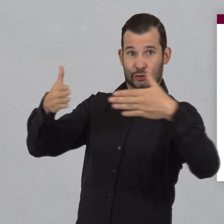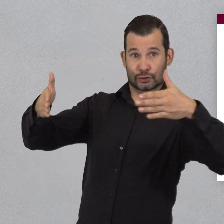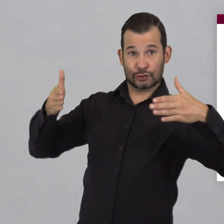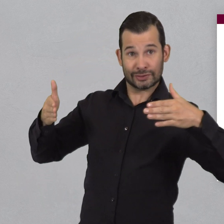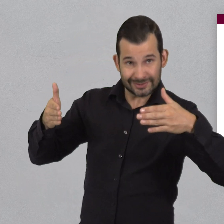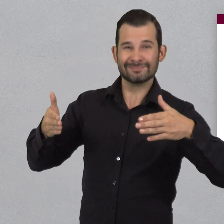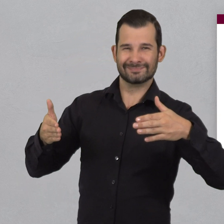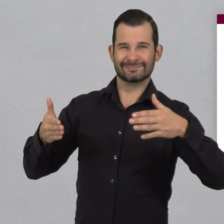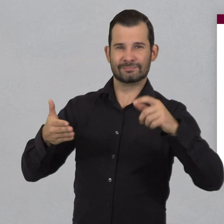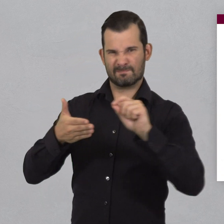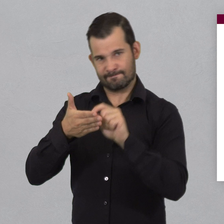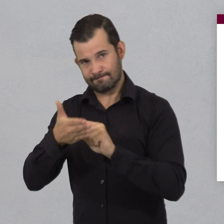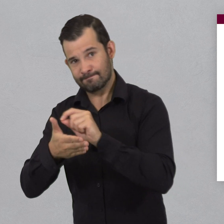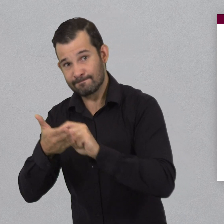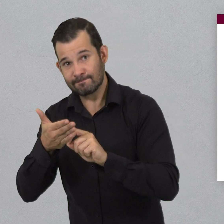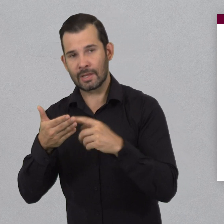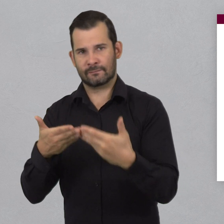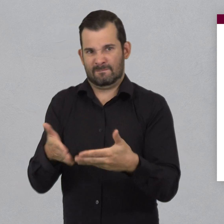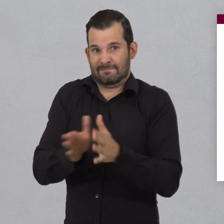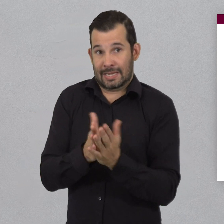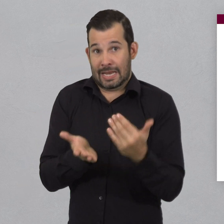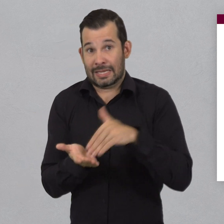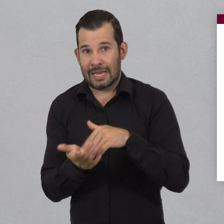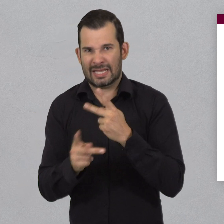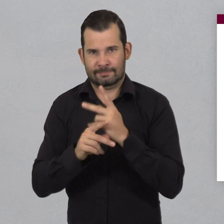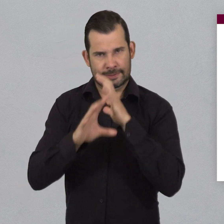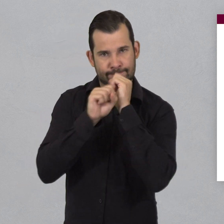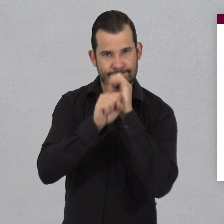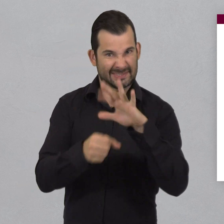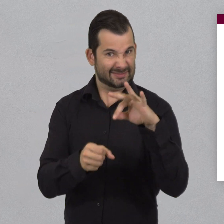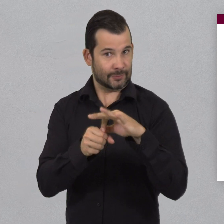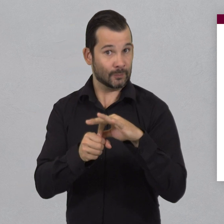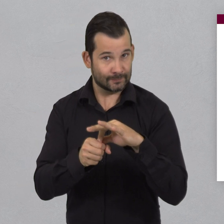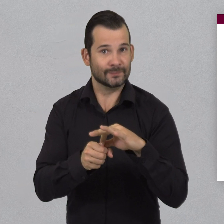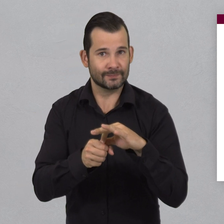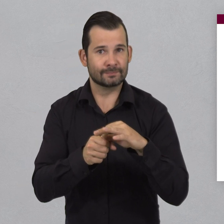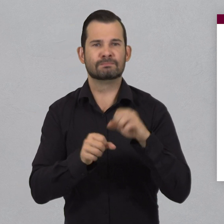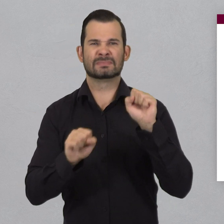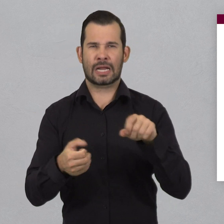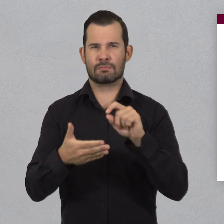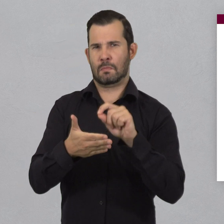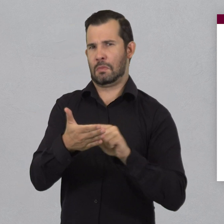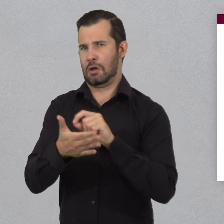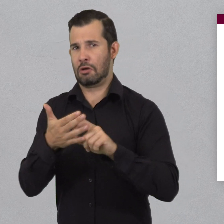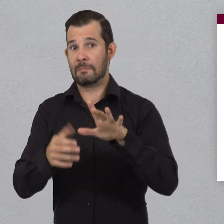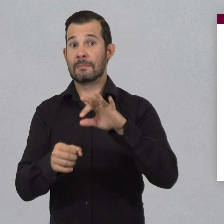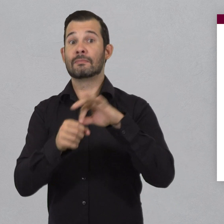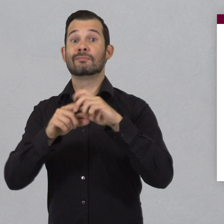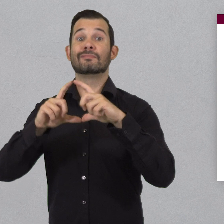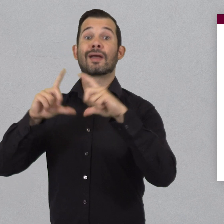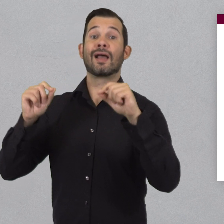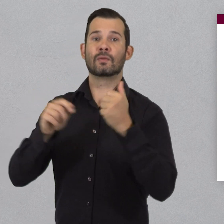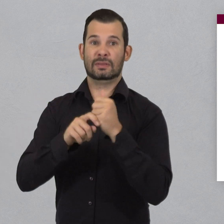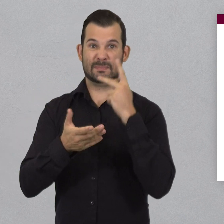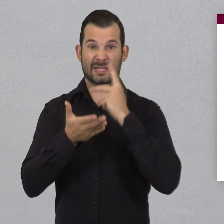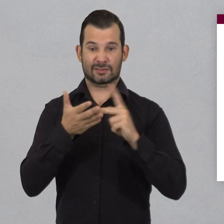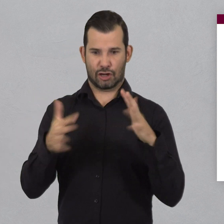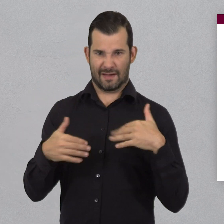ballot and refold it to keep your vote secret. You can mark your ballot with the pencil provided,